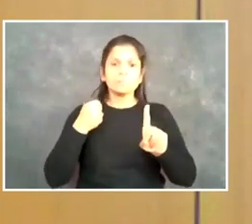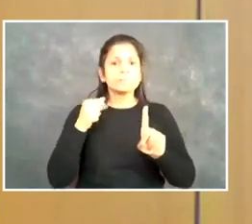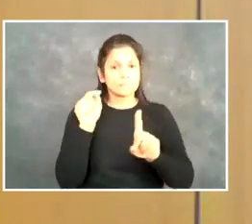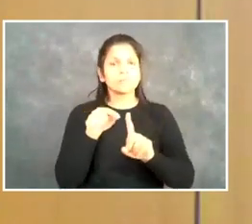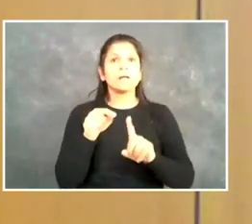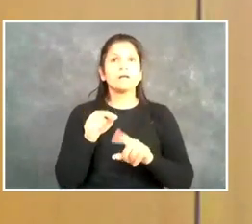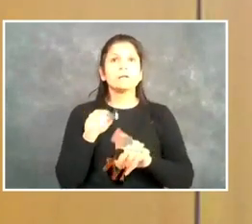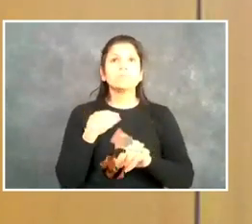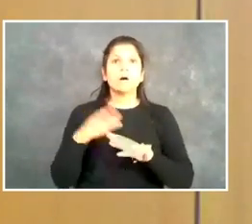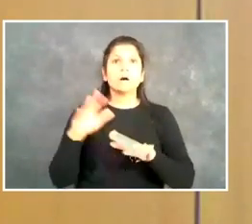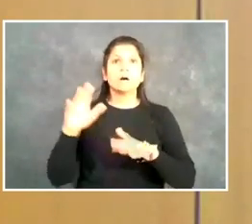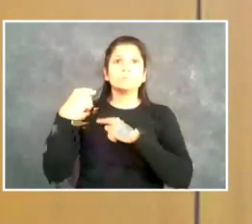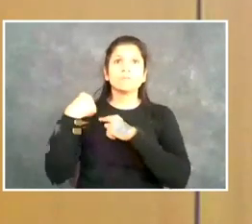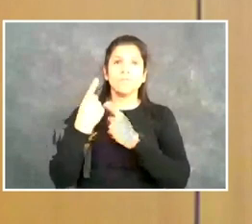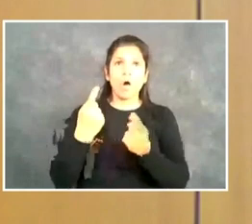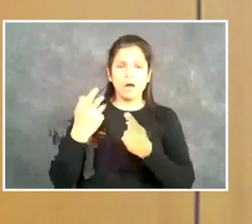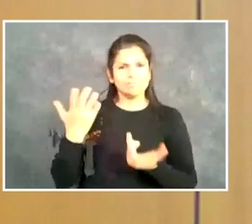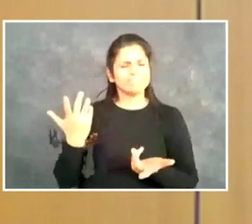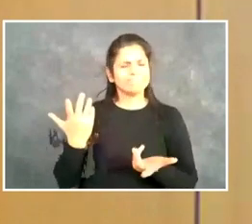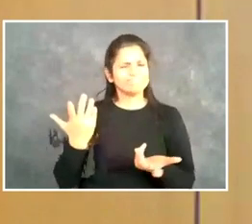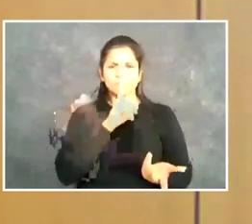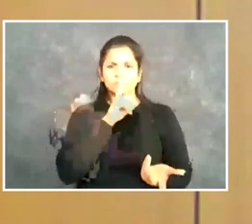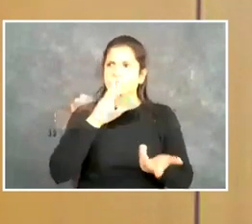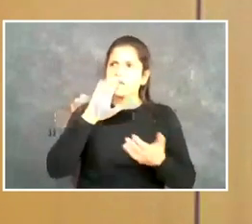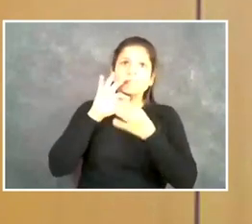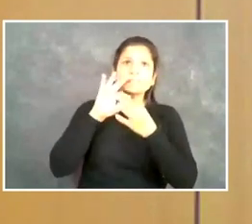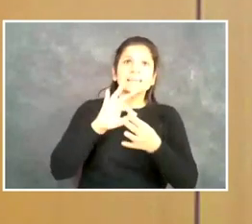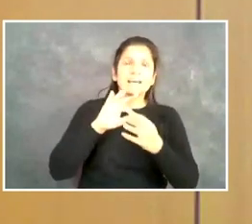TO DATE, WE HAVE NOT HEARD OF